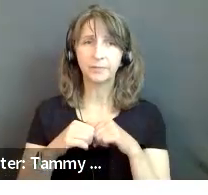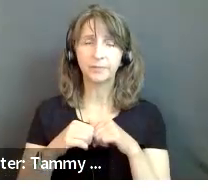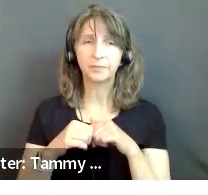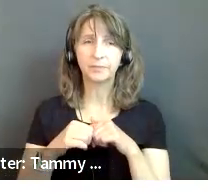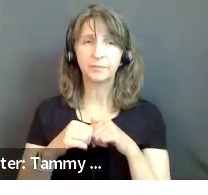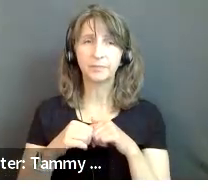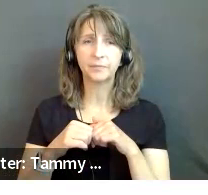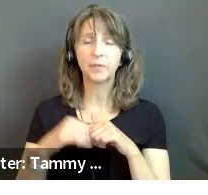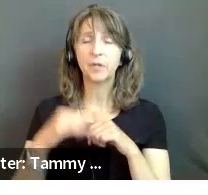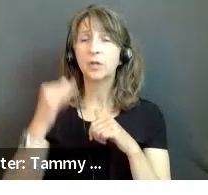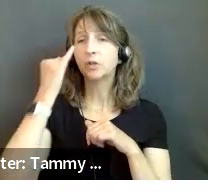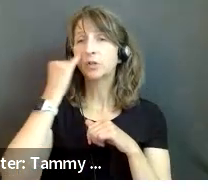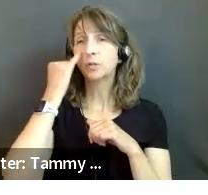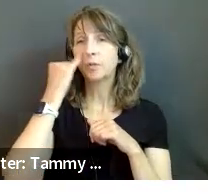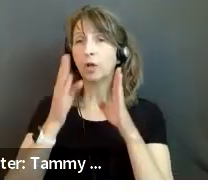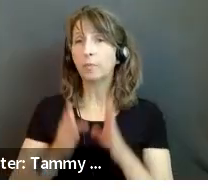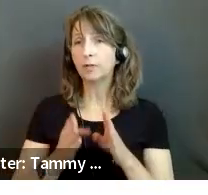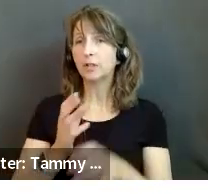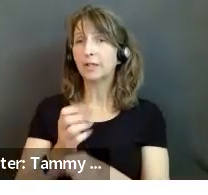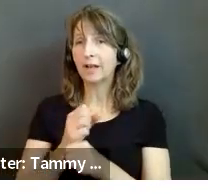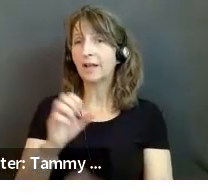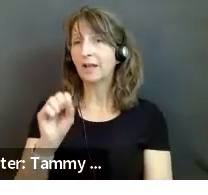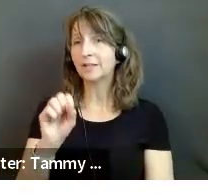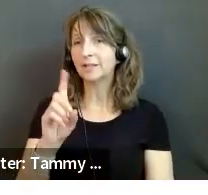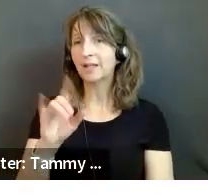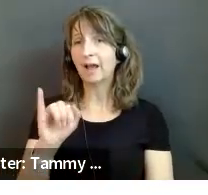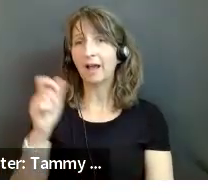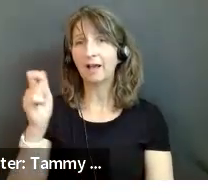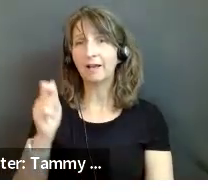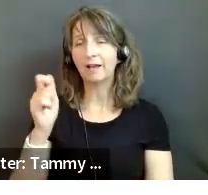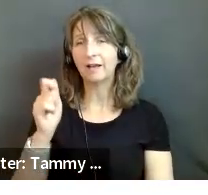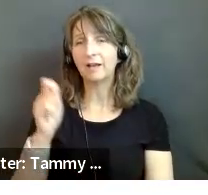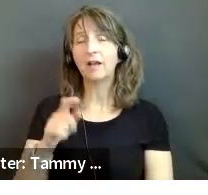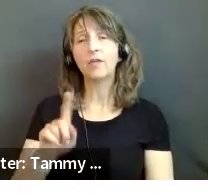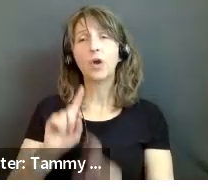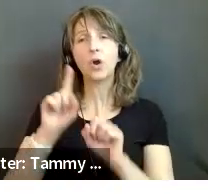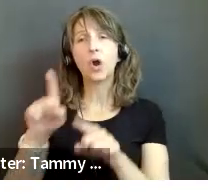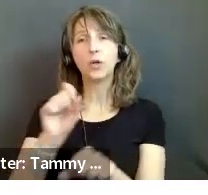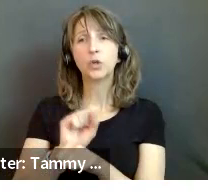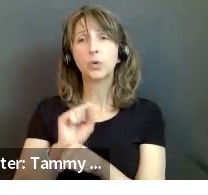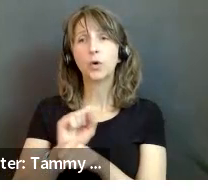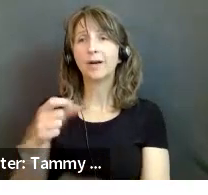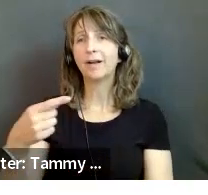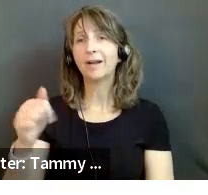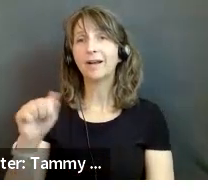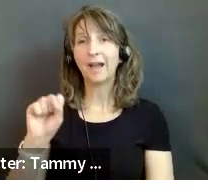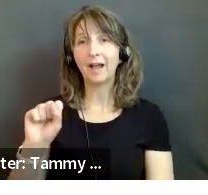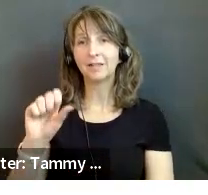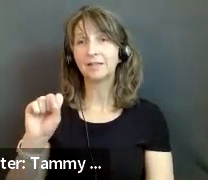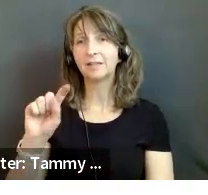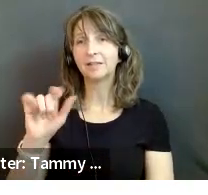Convenience store.